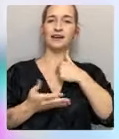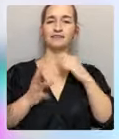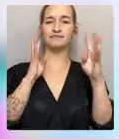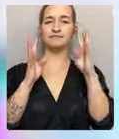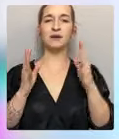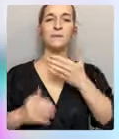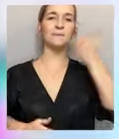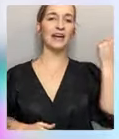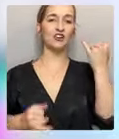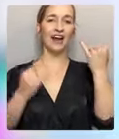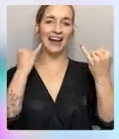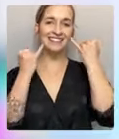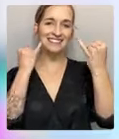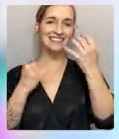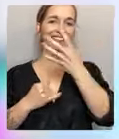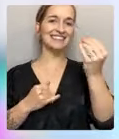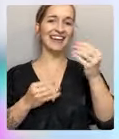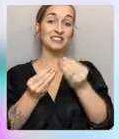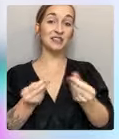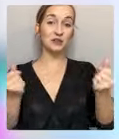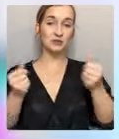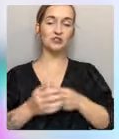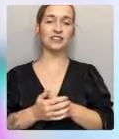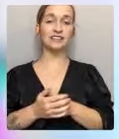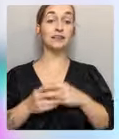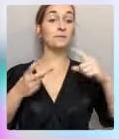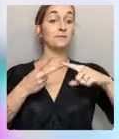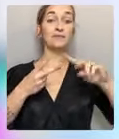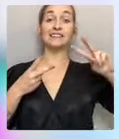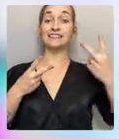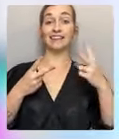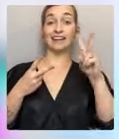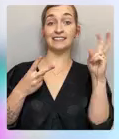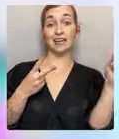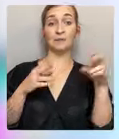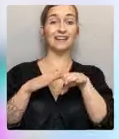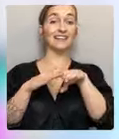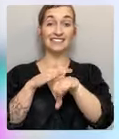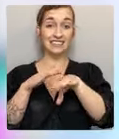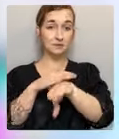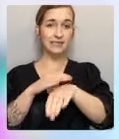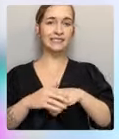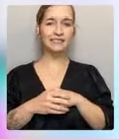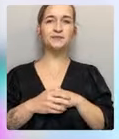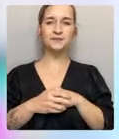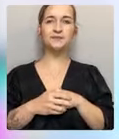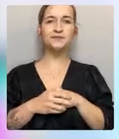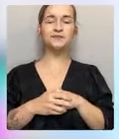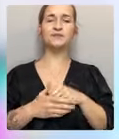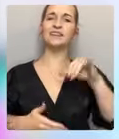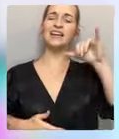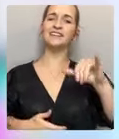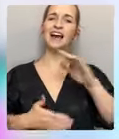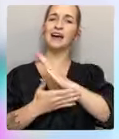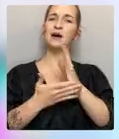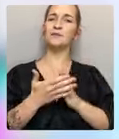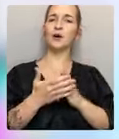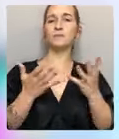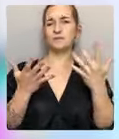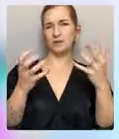and just to come up with better ideas and solutions. And the next is accessibility. And that part, I think, just to clarify,